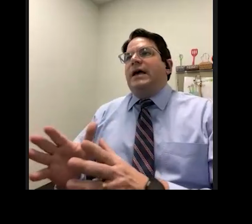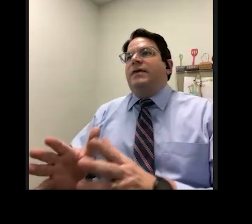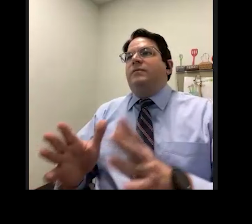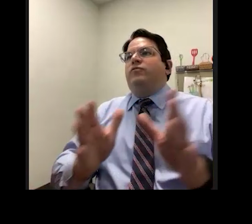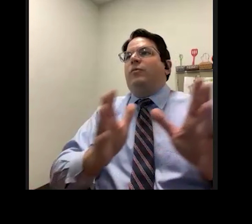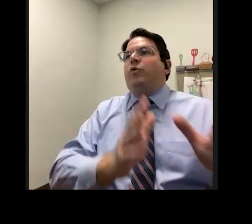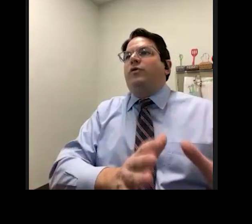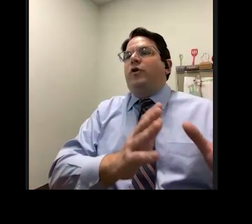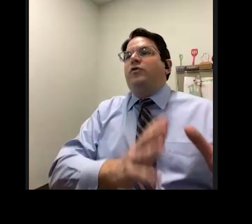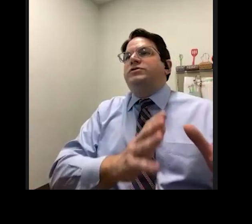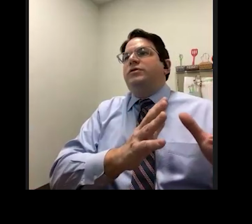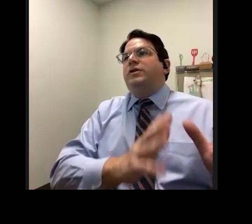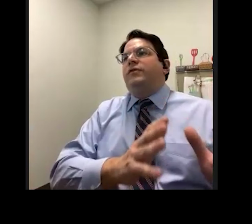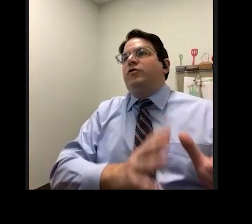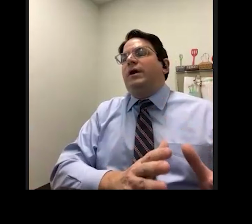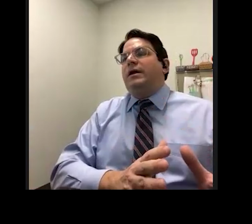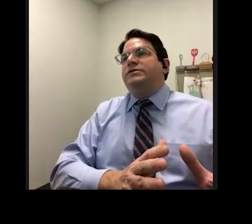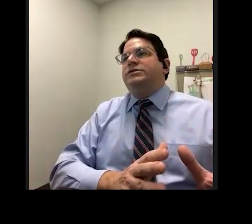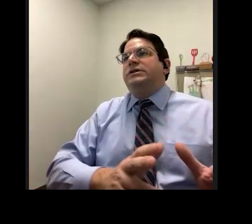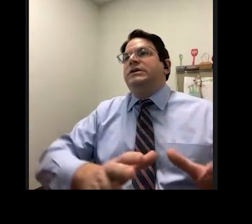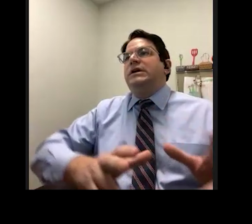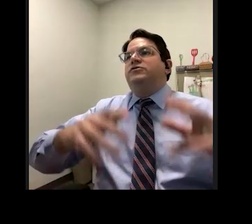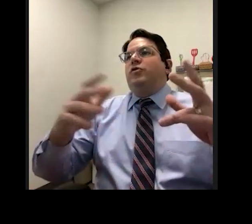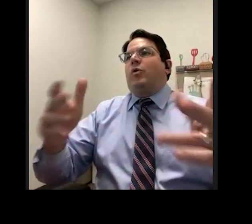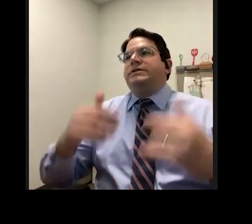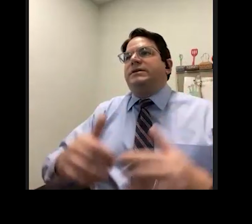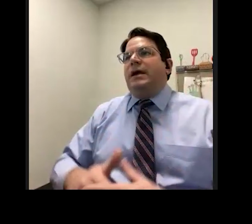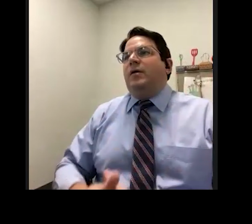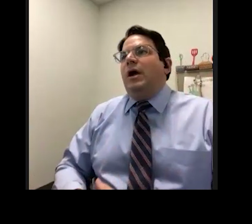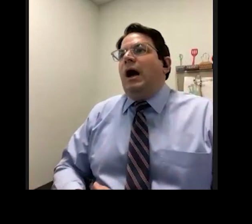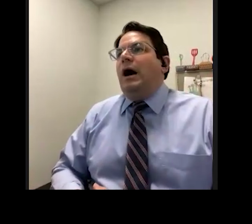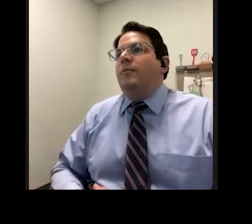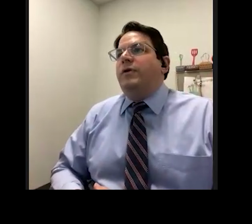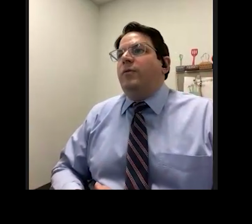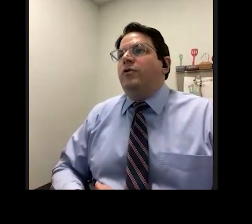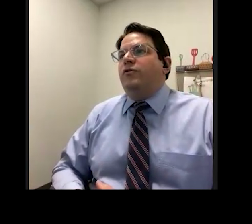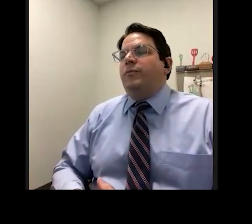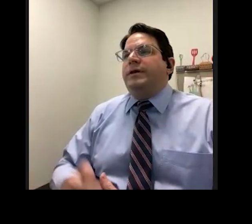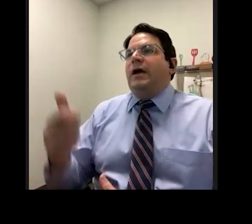place and then report those to the different credit agencies to request that they be removed.